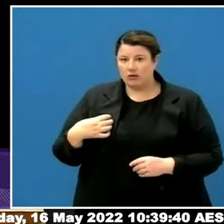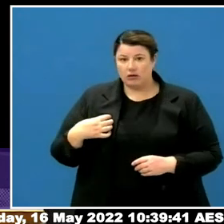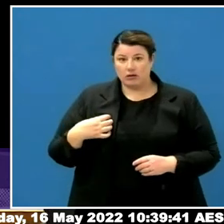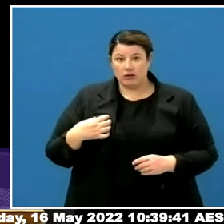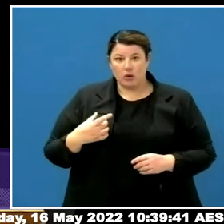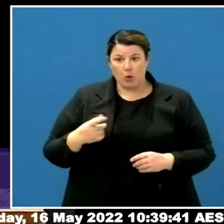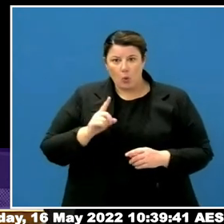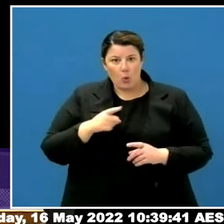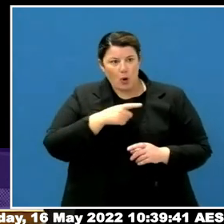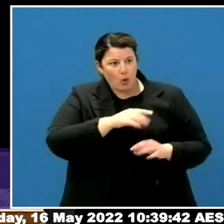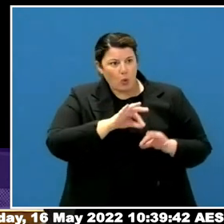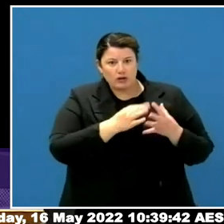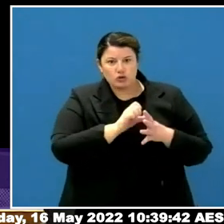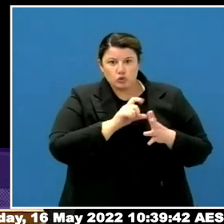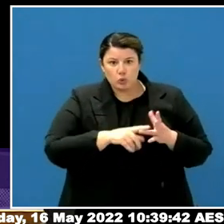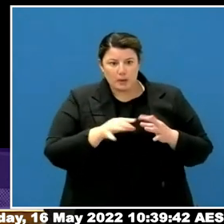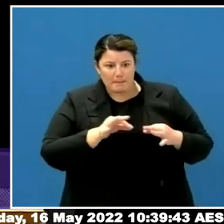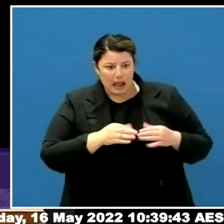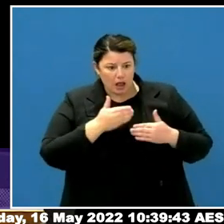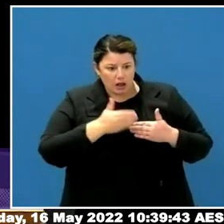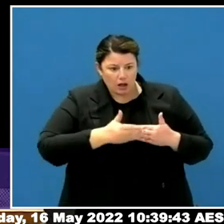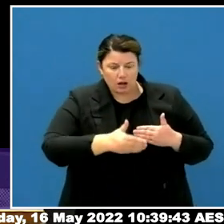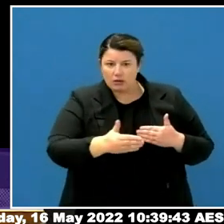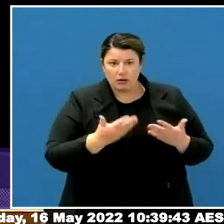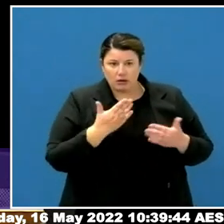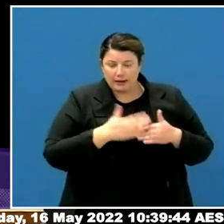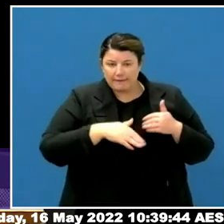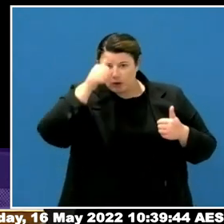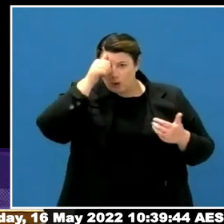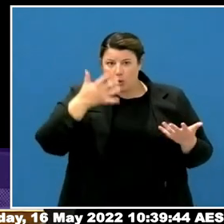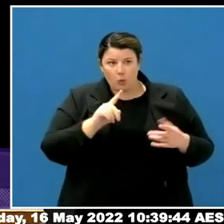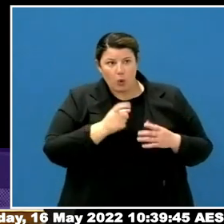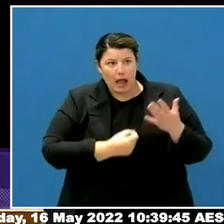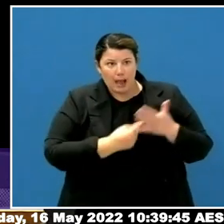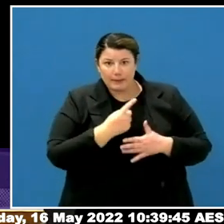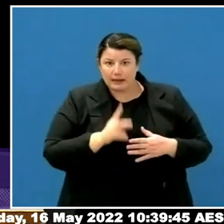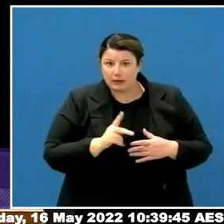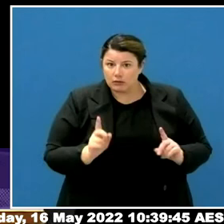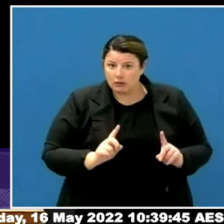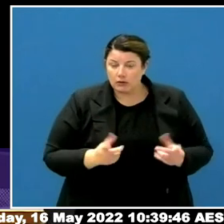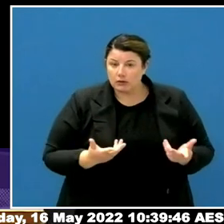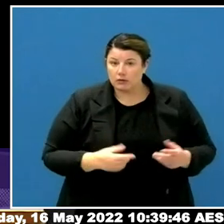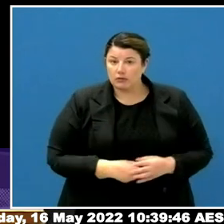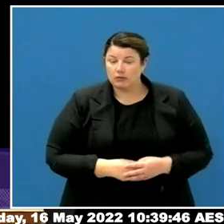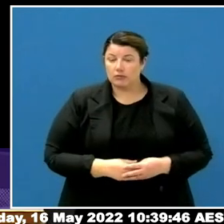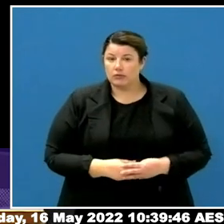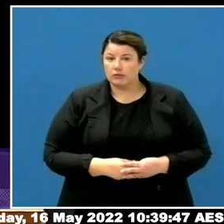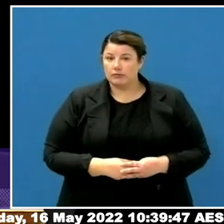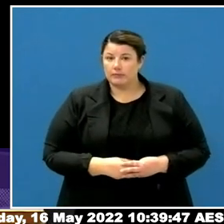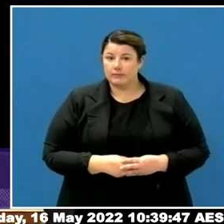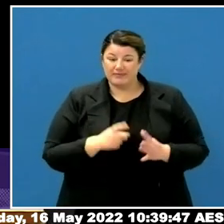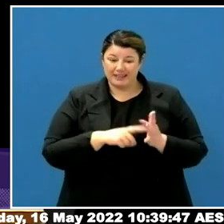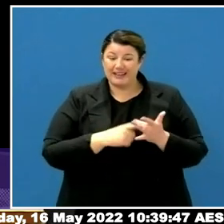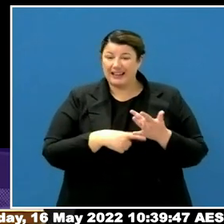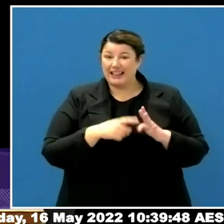again. In September 2020, Lilly raised several concerns with the new Afford Team